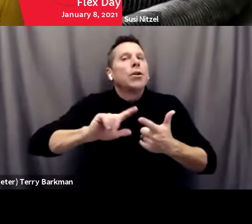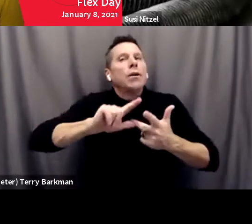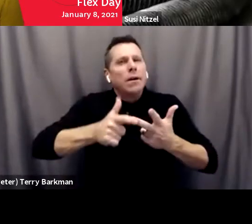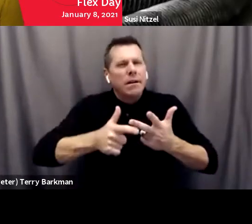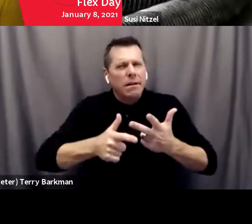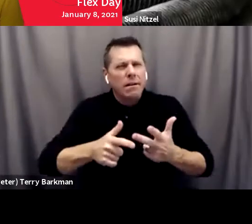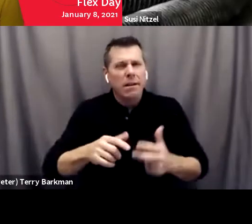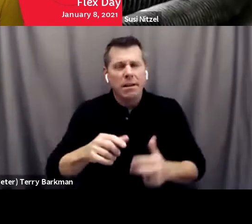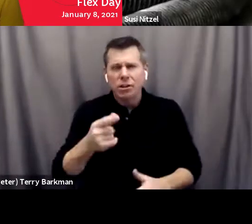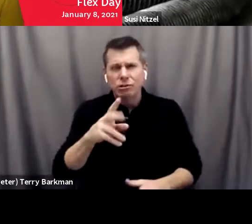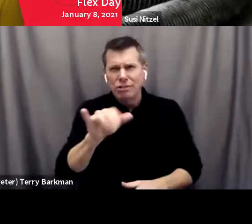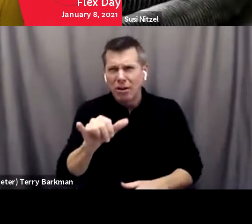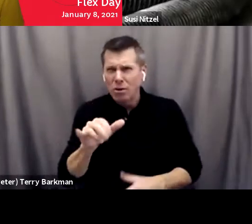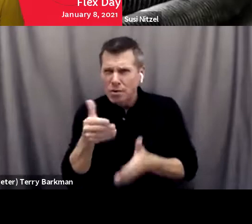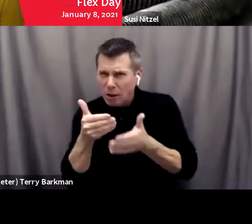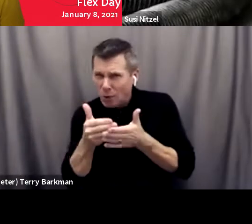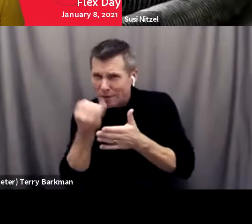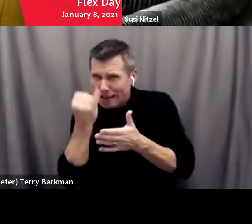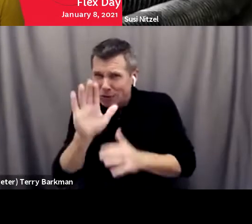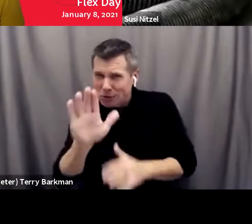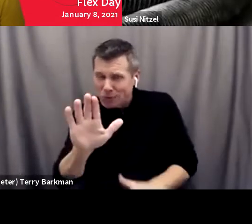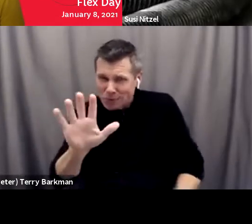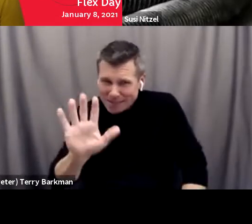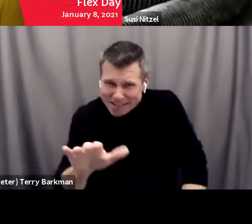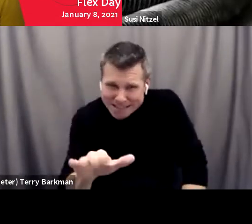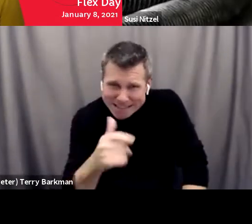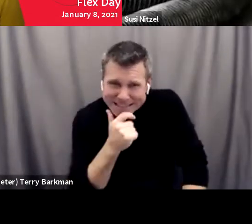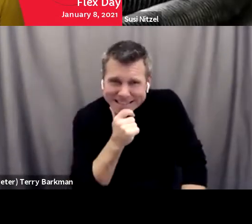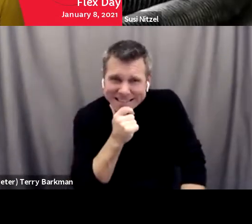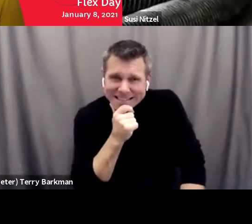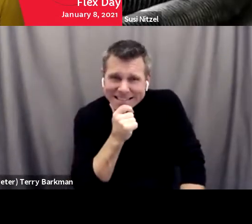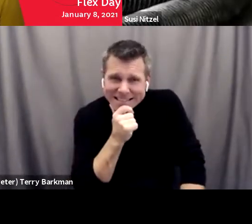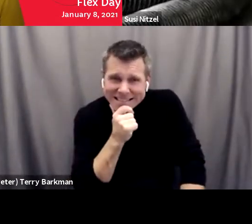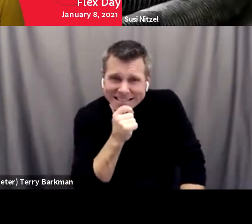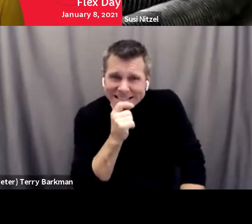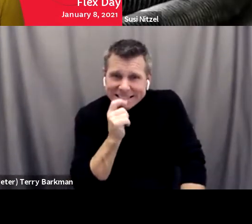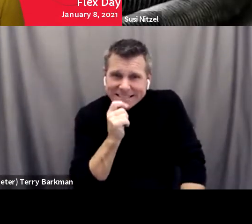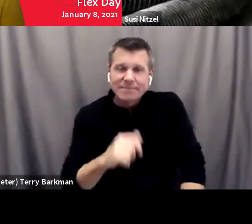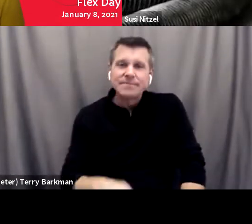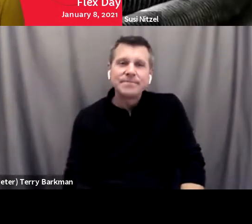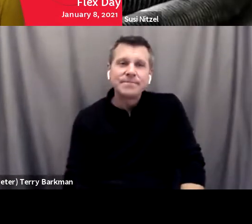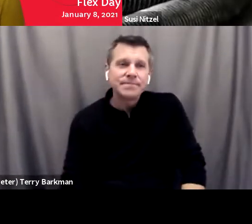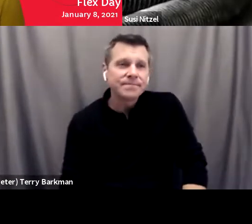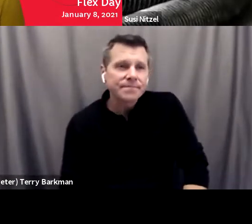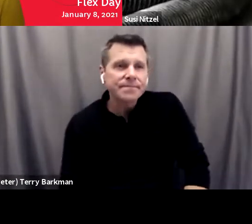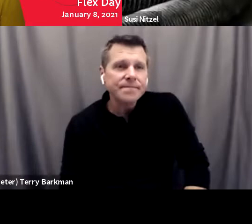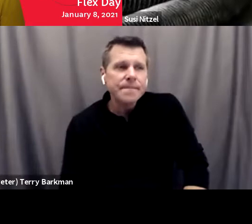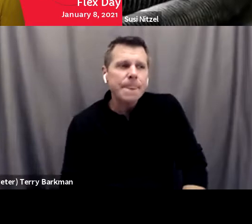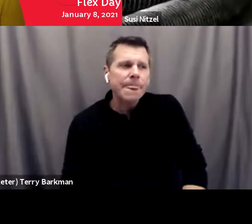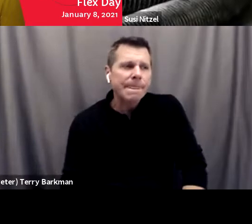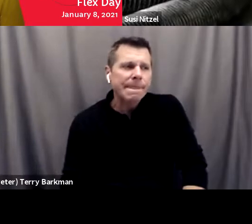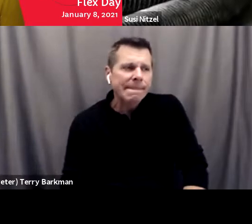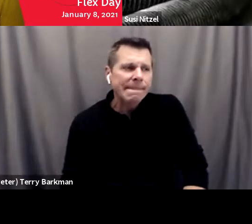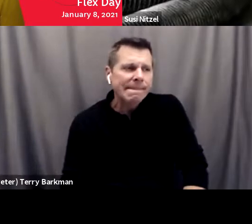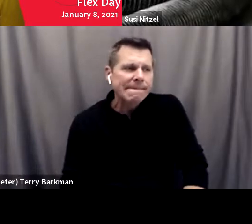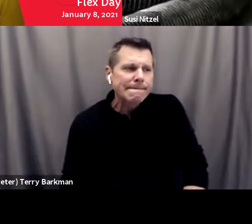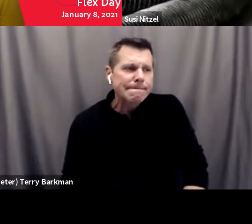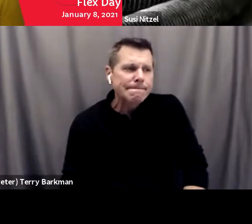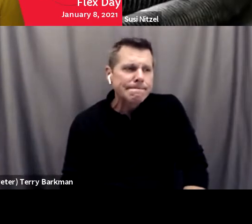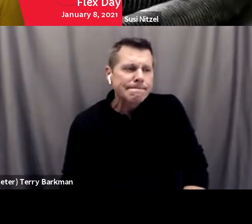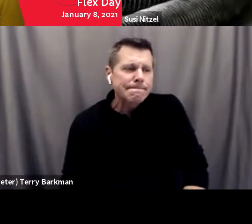that I even get close? Okay, yeah, essentially, I think I think I got that